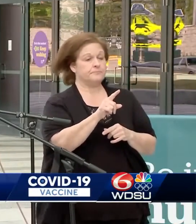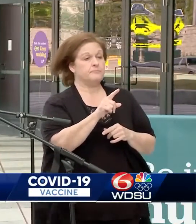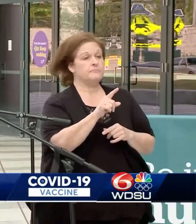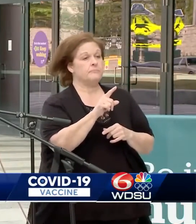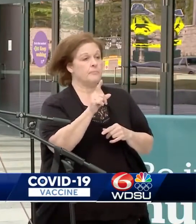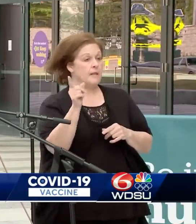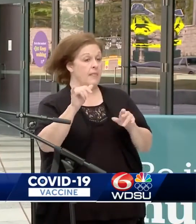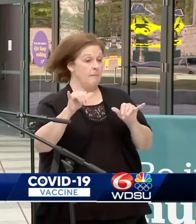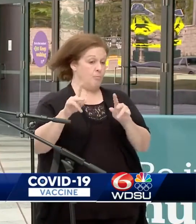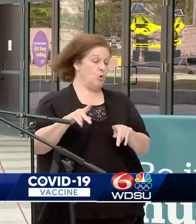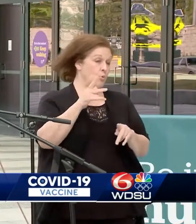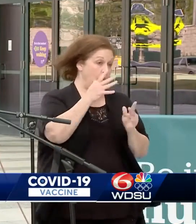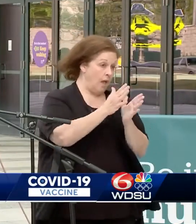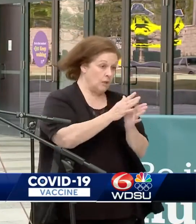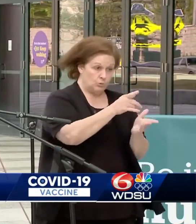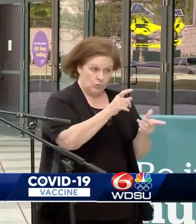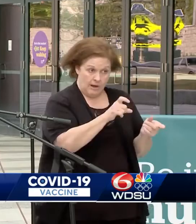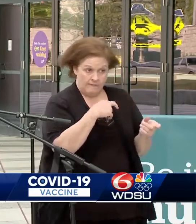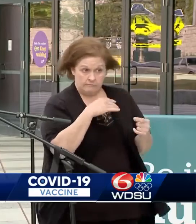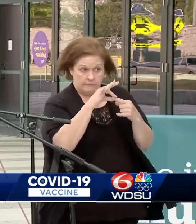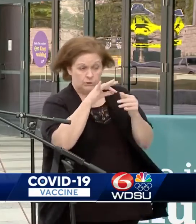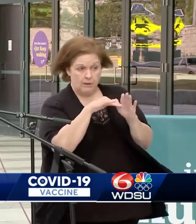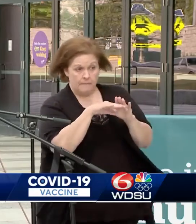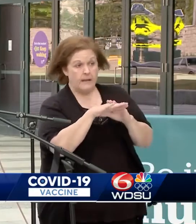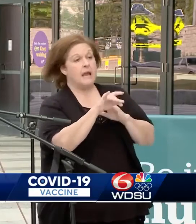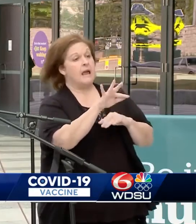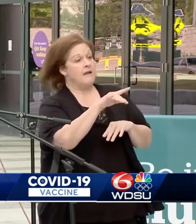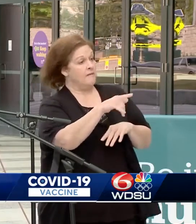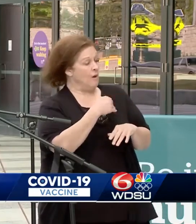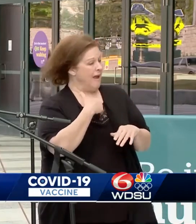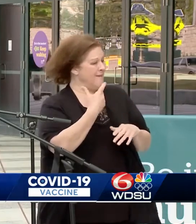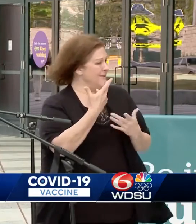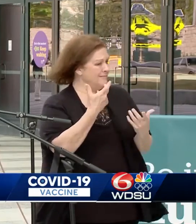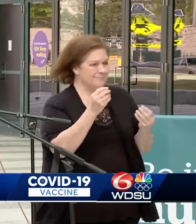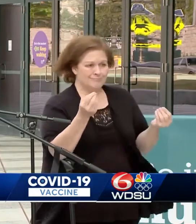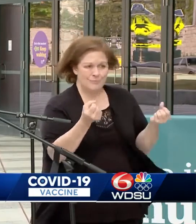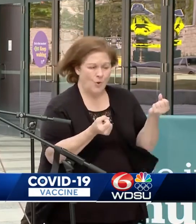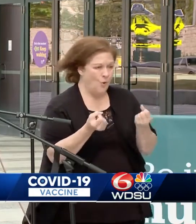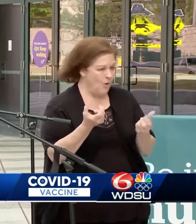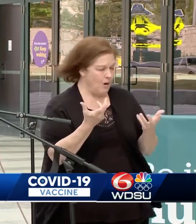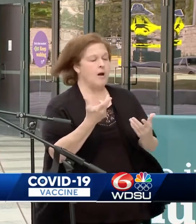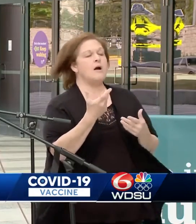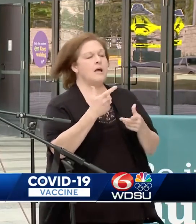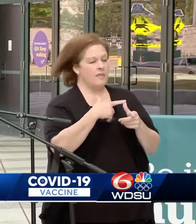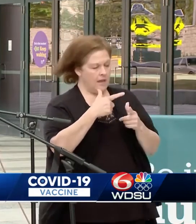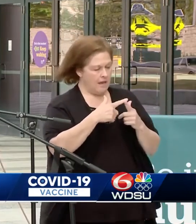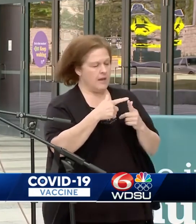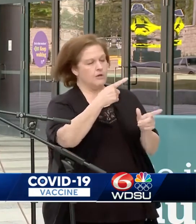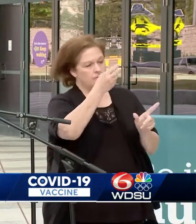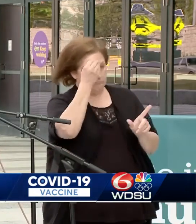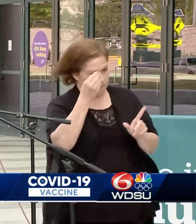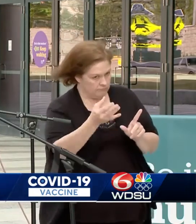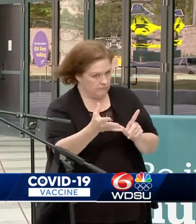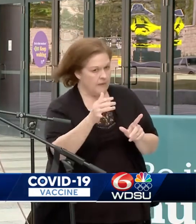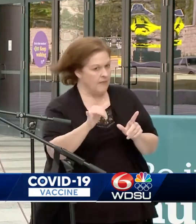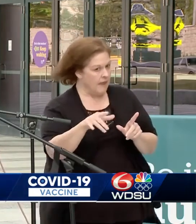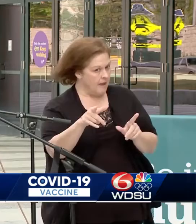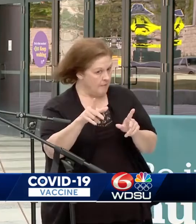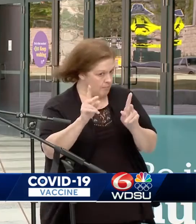WHEN YOU CALL 311 THE CALL TICKER WILL ASK IF YOU NEED ANY SPECIAL ACCOMMODATIONS IF YOU DO HAVE A TRANSPORTATION NEED JUST